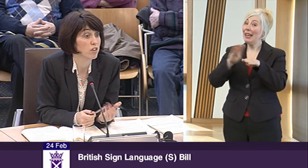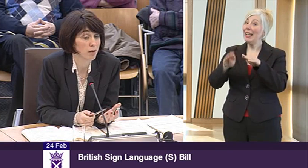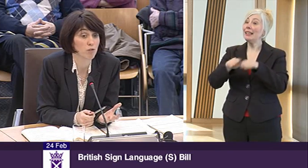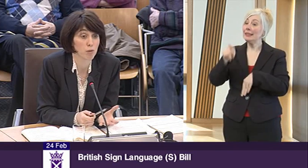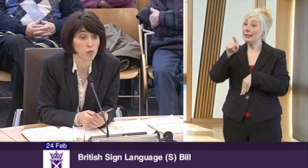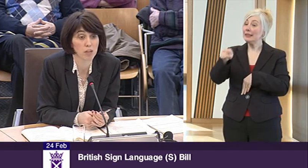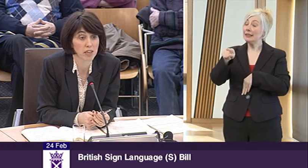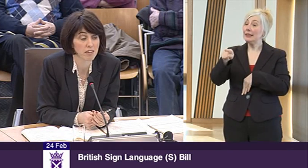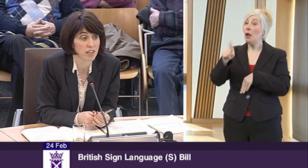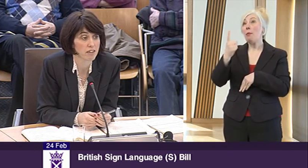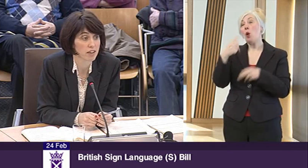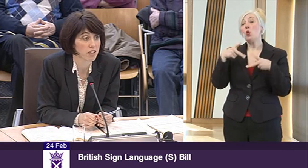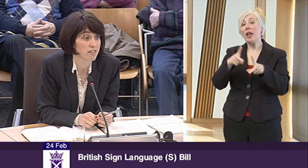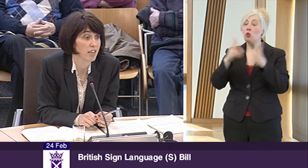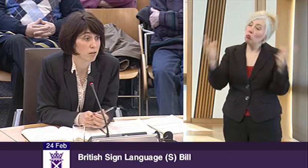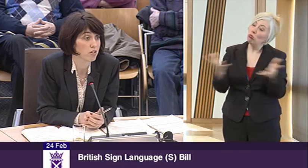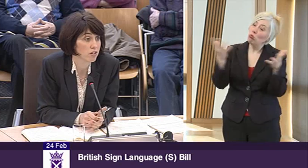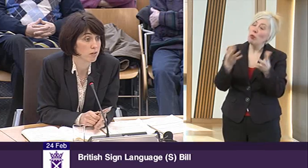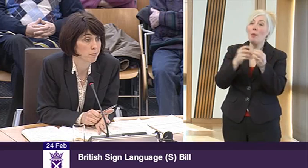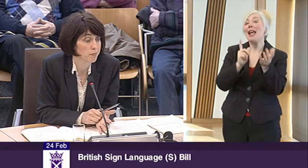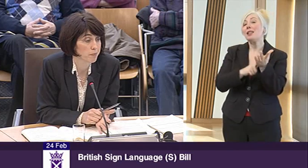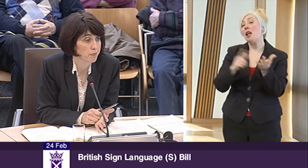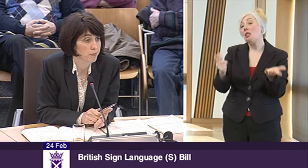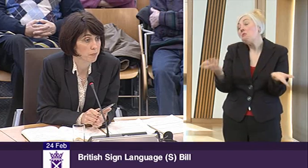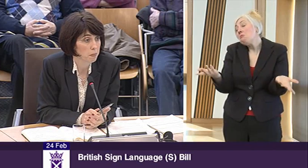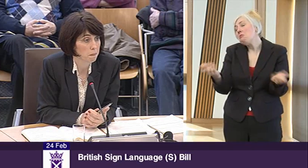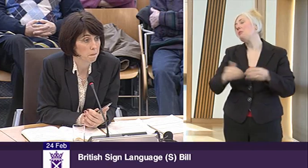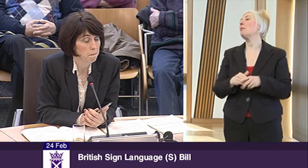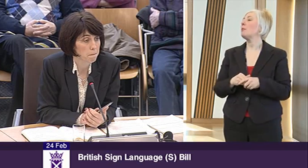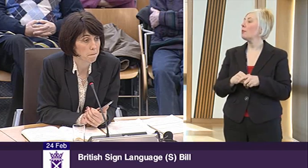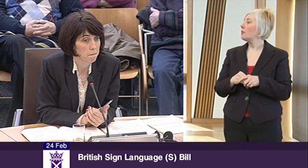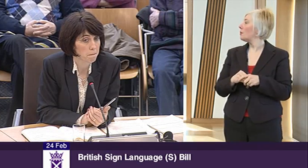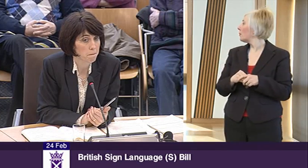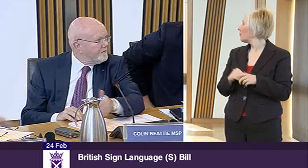would be part of what they do in promoting BSL as a language. Colin Beattie: Moving on—